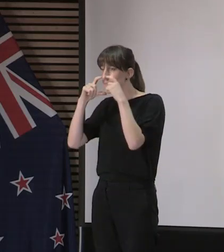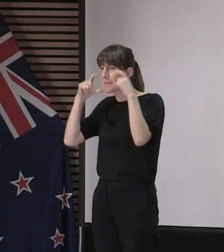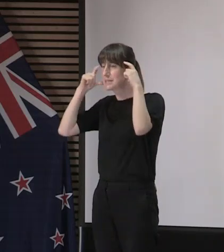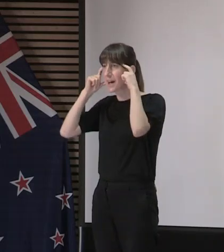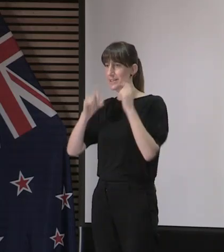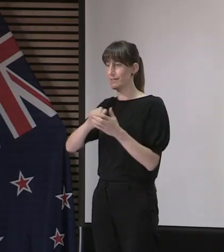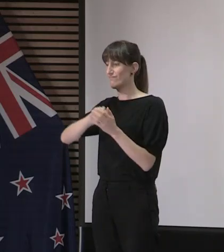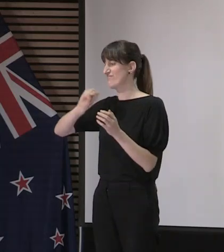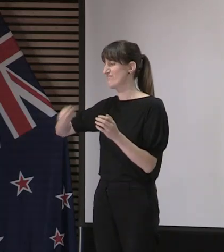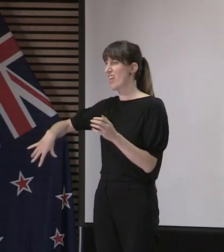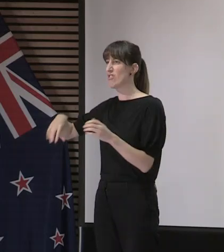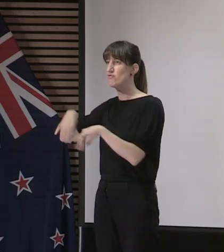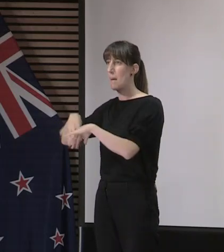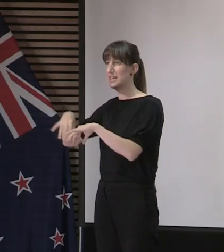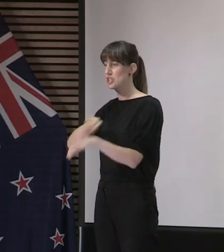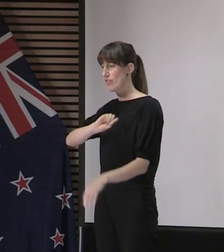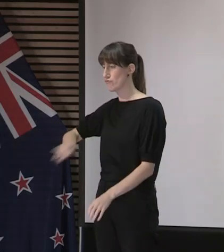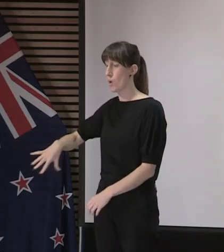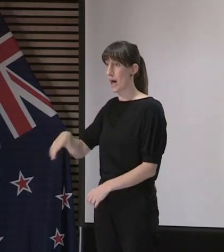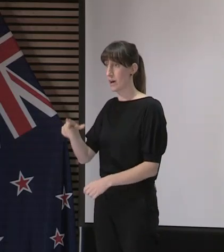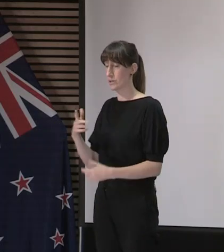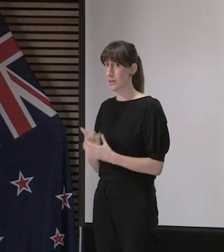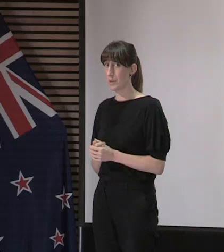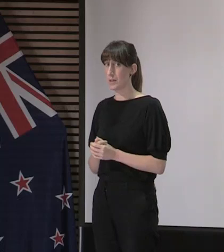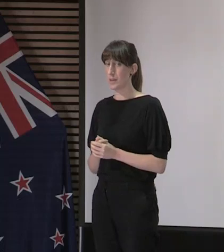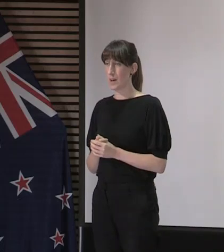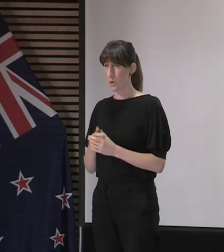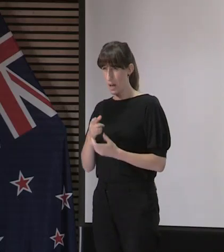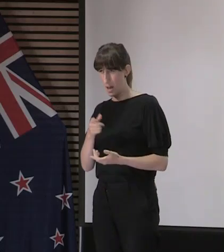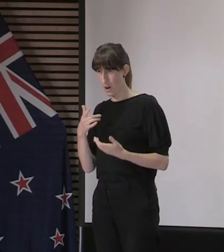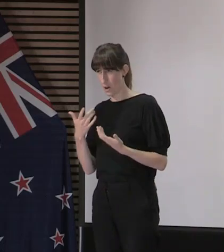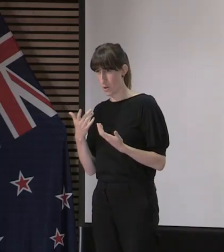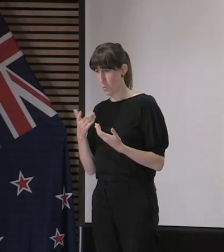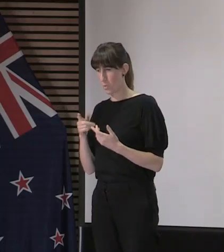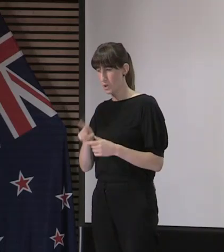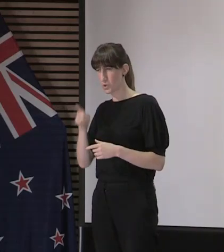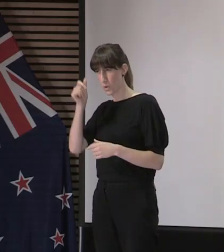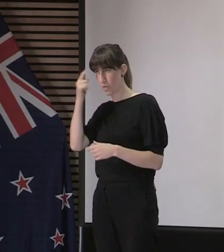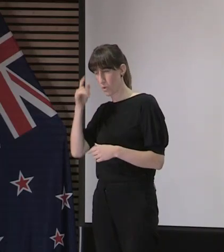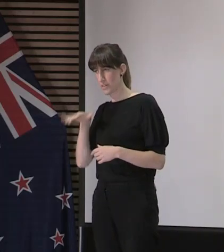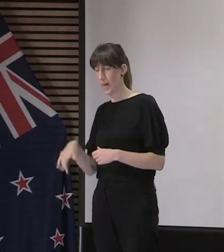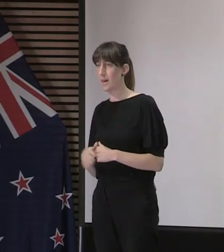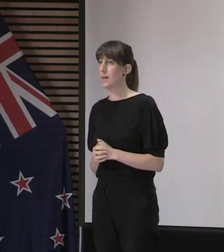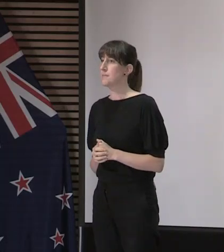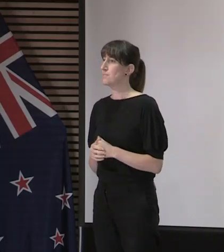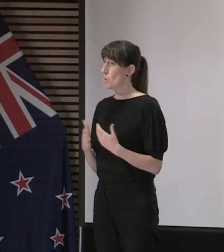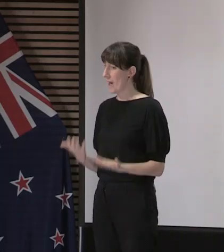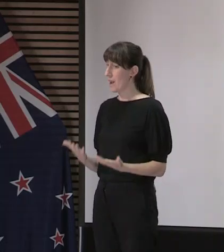DHB had 100,000 face masks. What does this say around inspection processes around PPE.